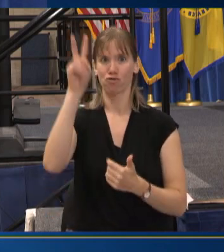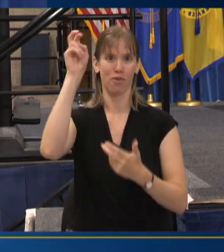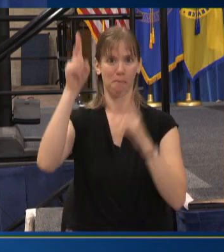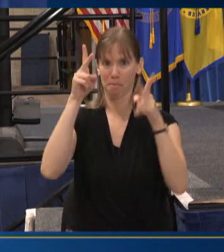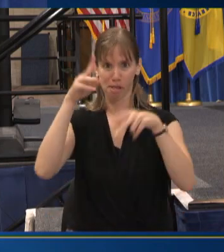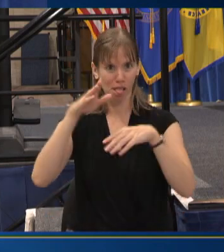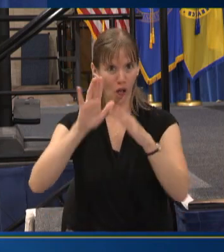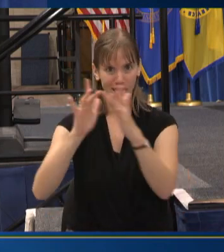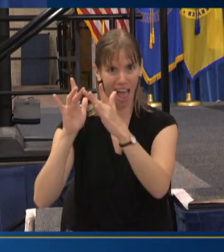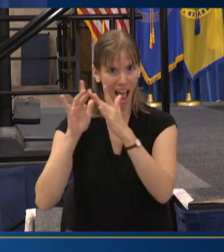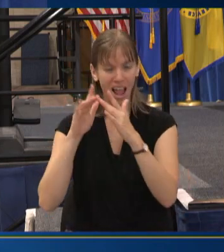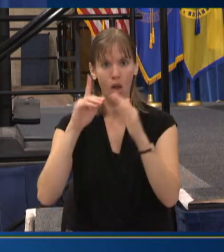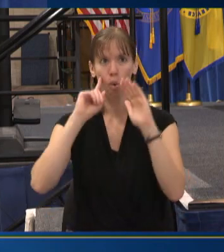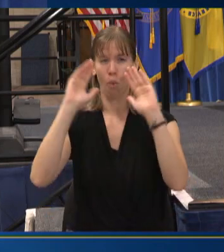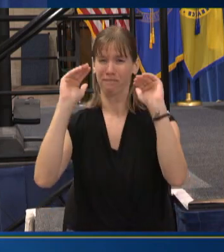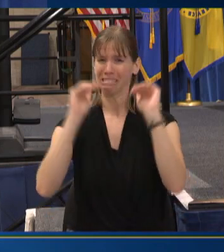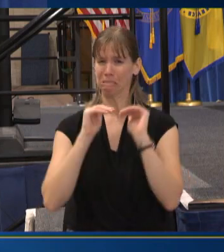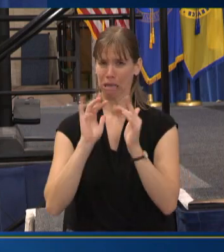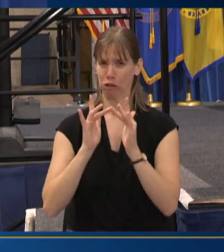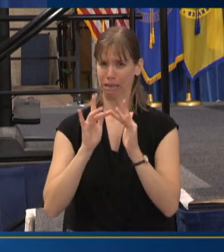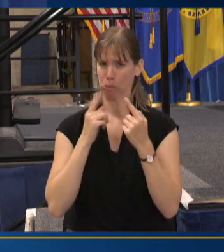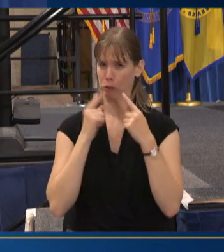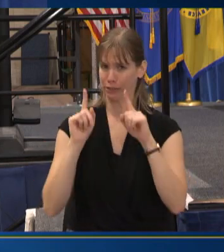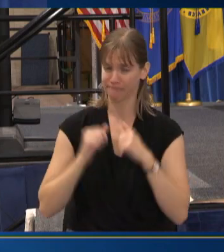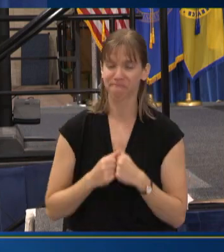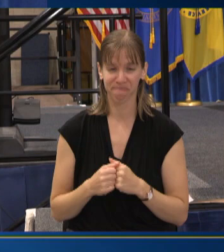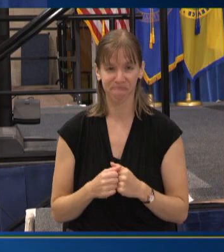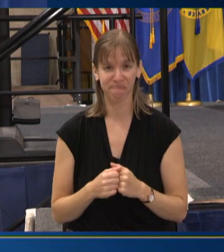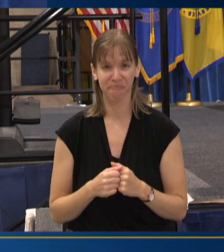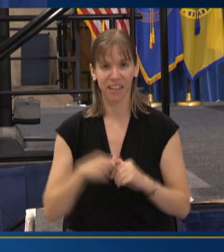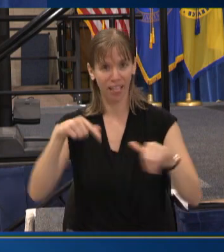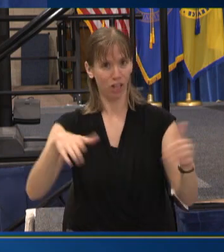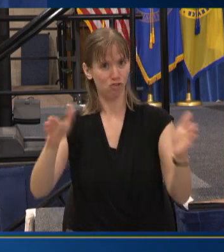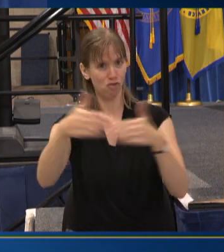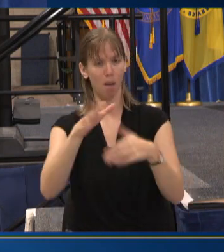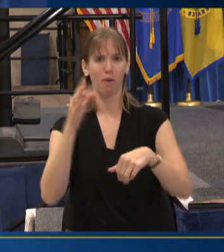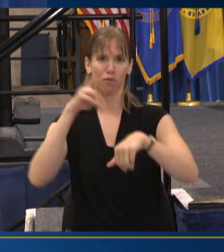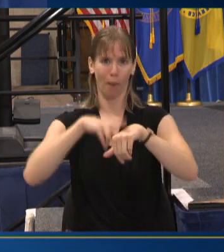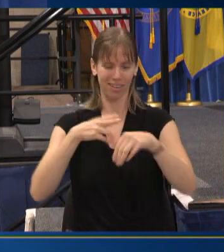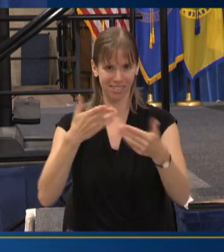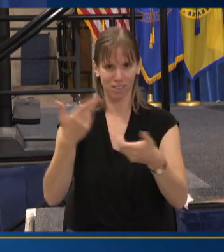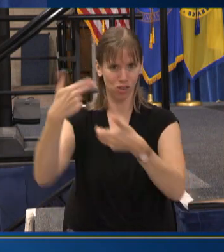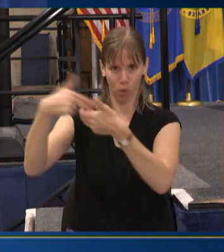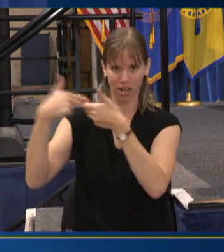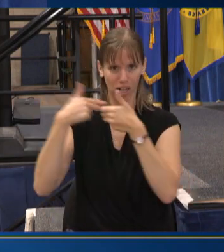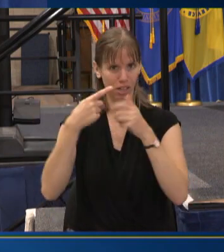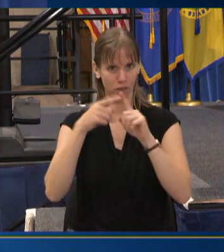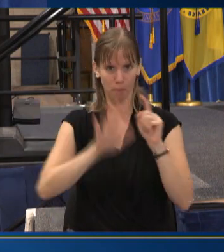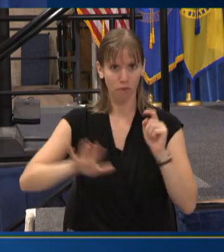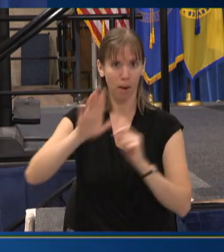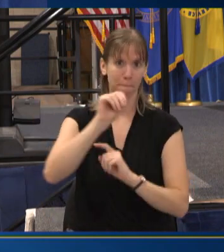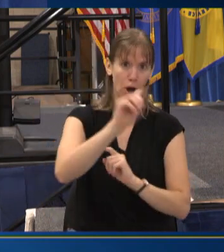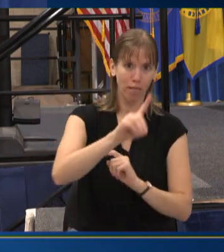Hopefully the Internet is working and in the room, of course joining us from everywhere from Maryland to Alaska which